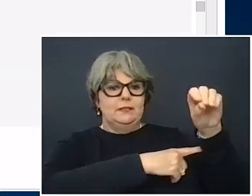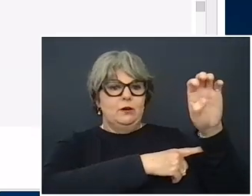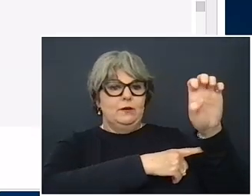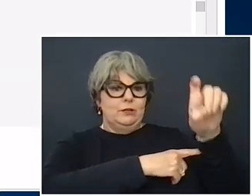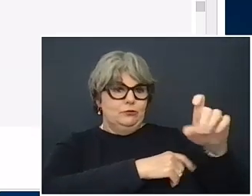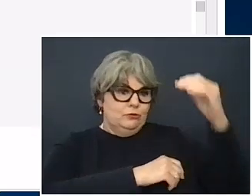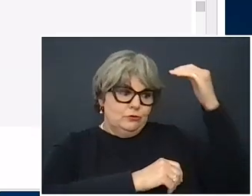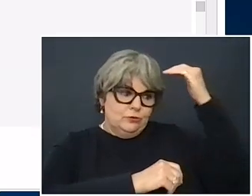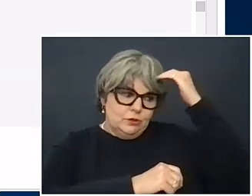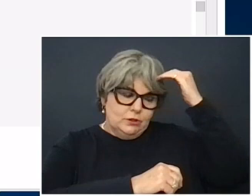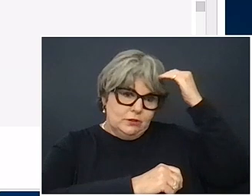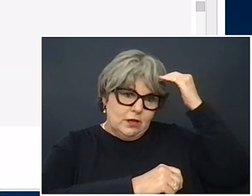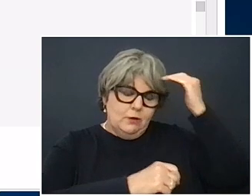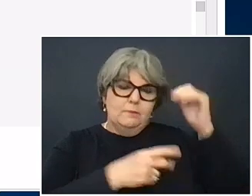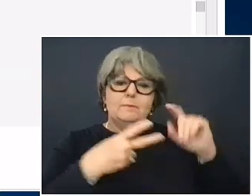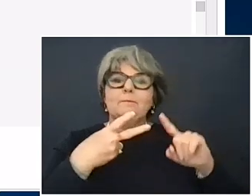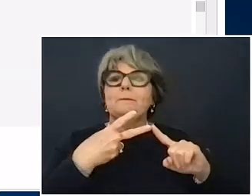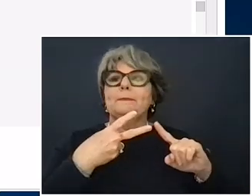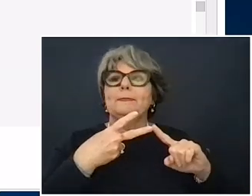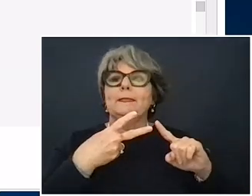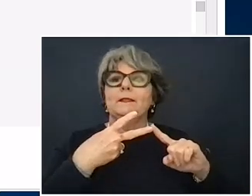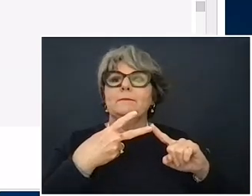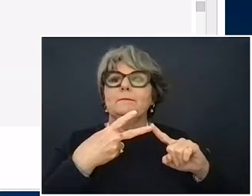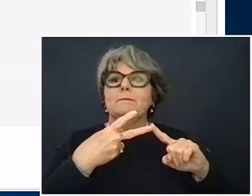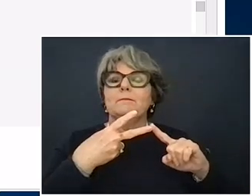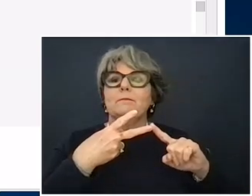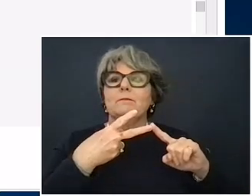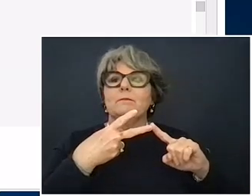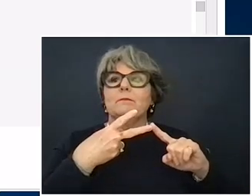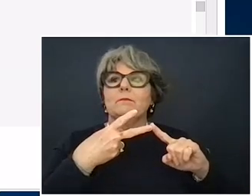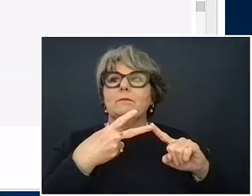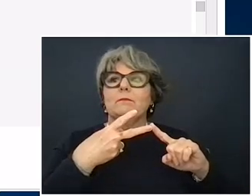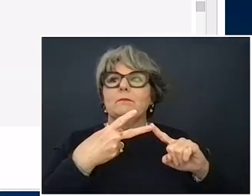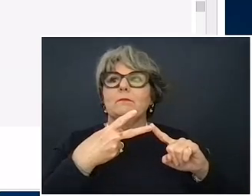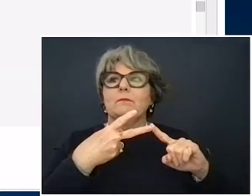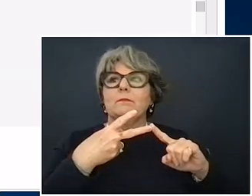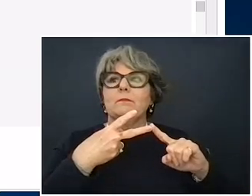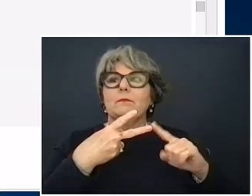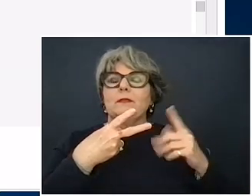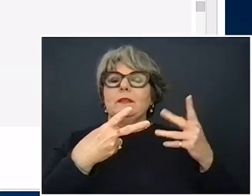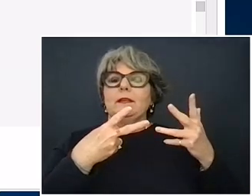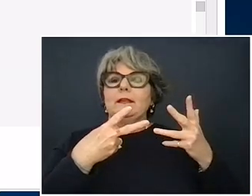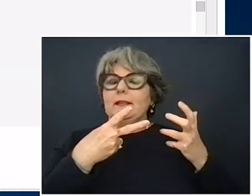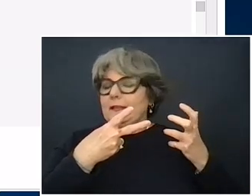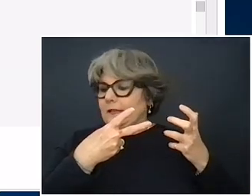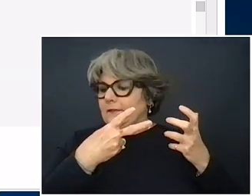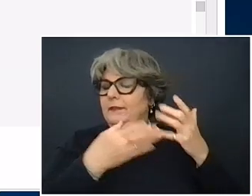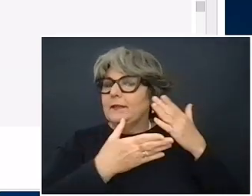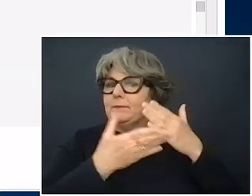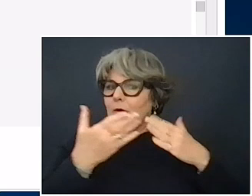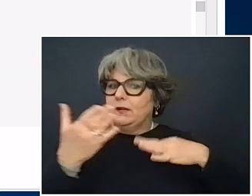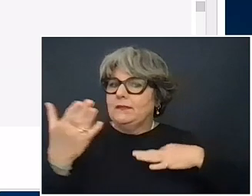Second, and you know to whom they are seeking to move, because that's part of the application that they have to make.